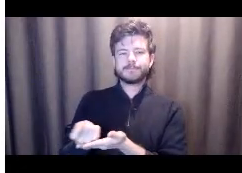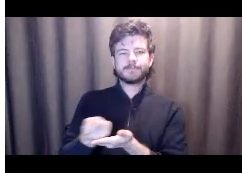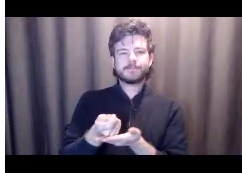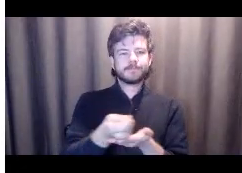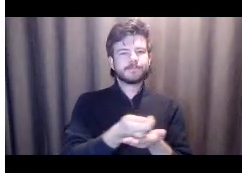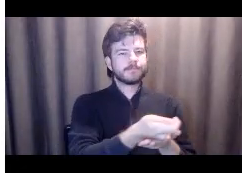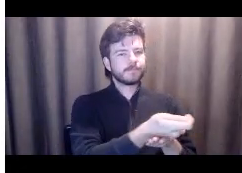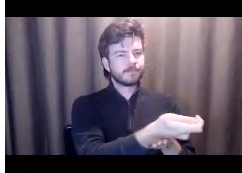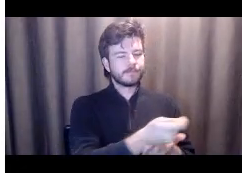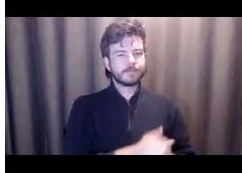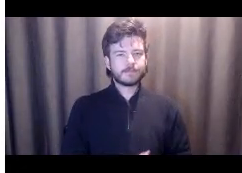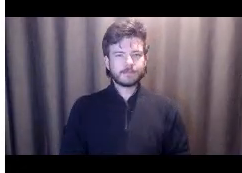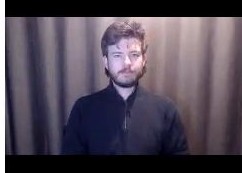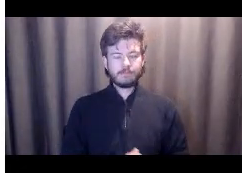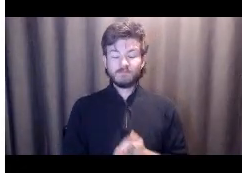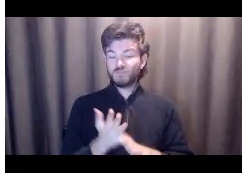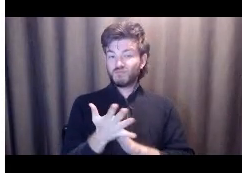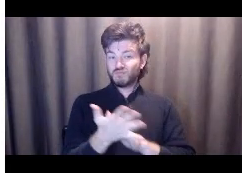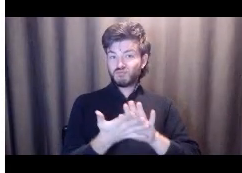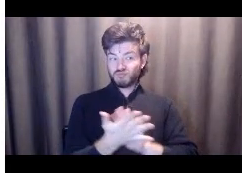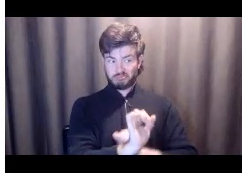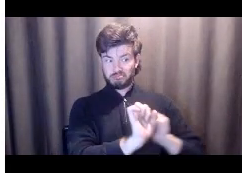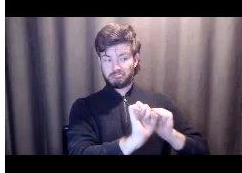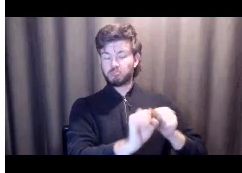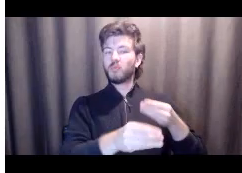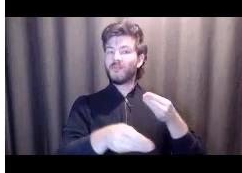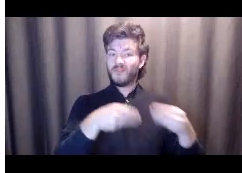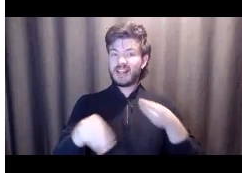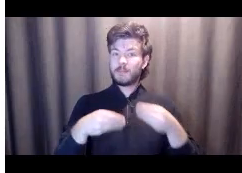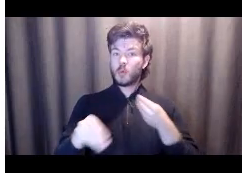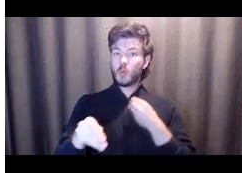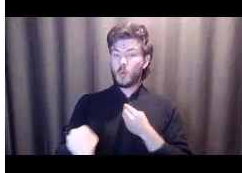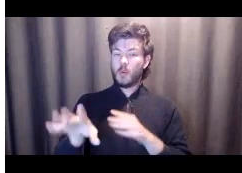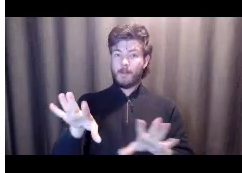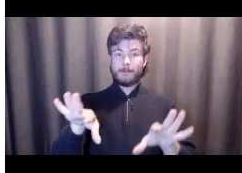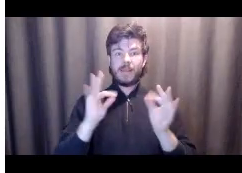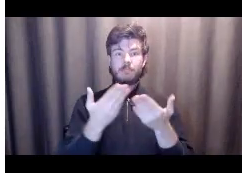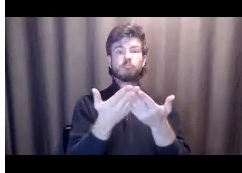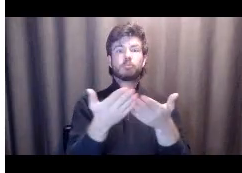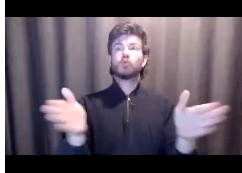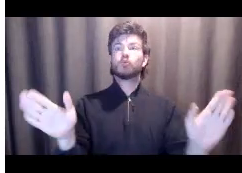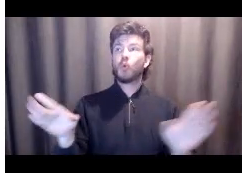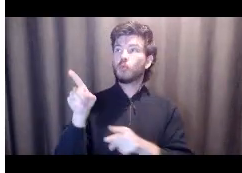to choose from a wide range of providers that will best meet their needs,